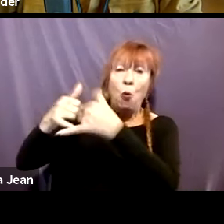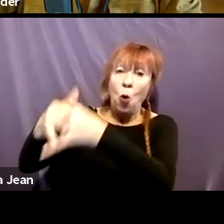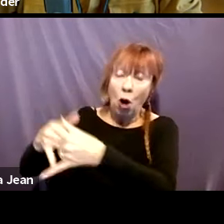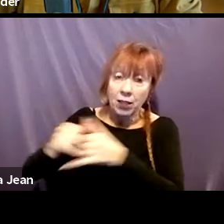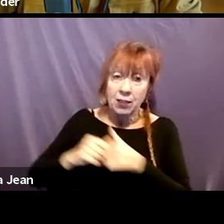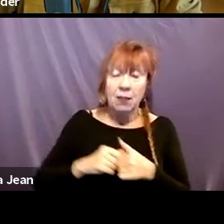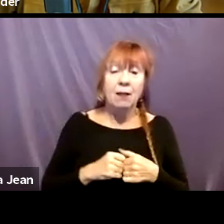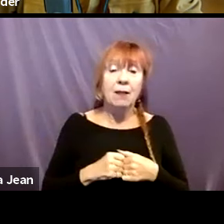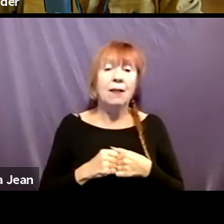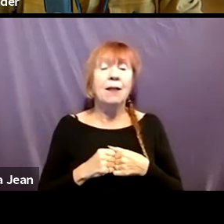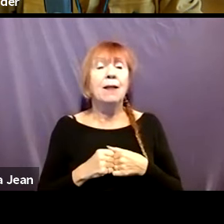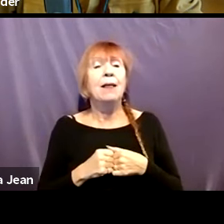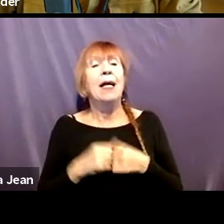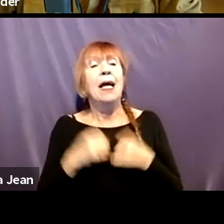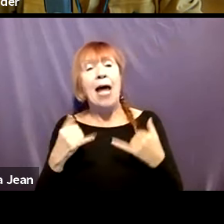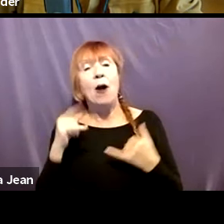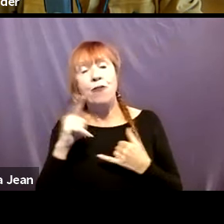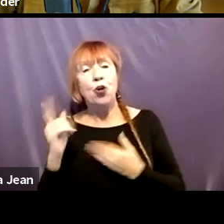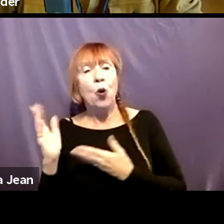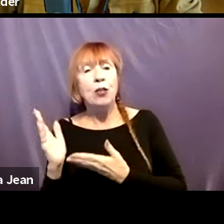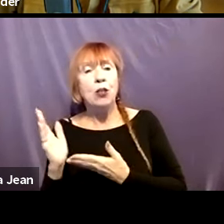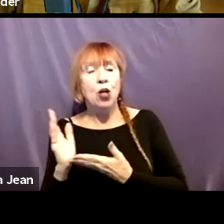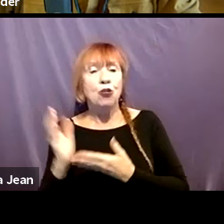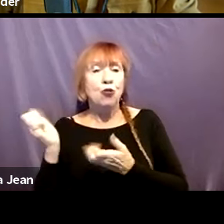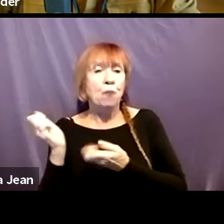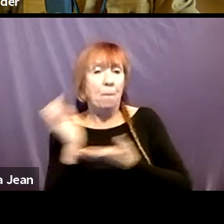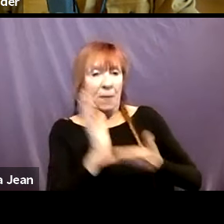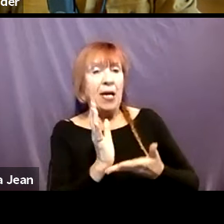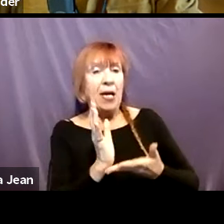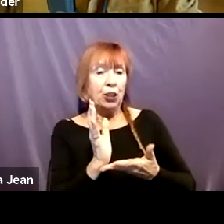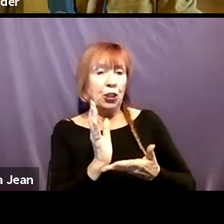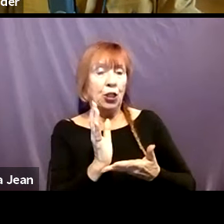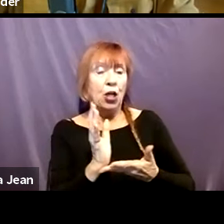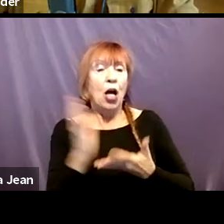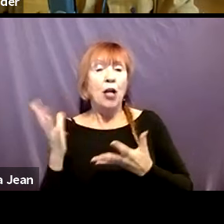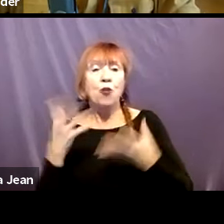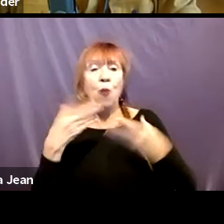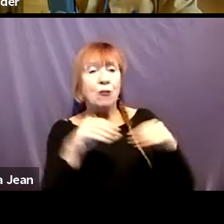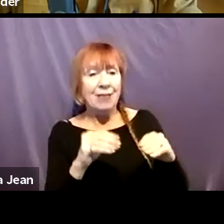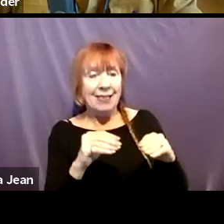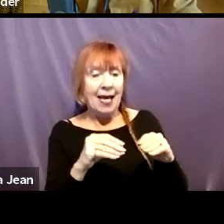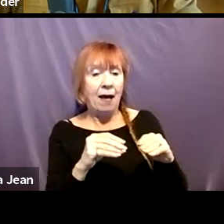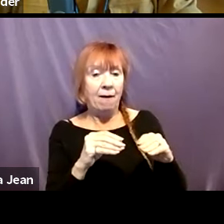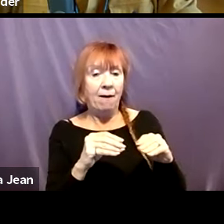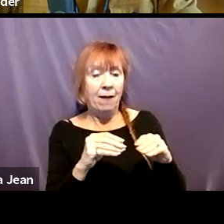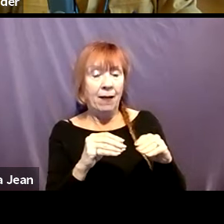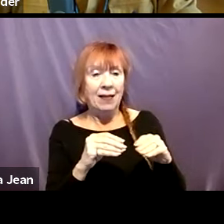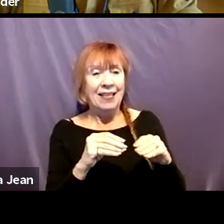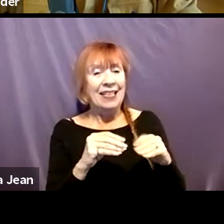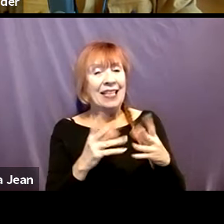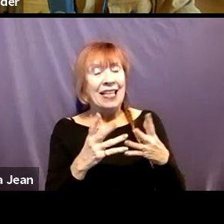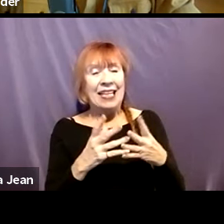Like if you're going in top pitch a project, you're trying to sell the project, and I definitely like, especially if you wanna act in it, I don't think you throw that